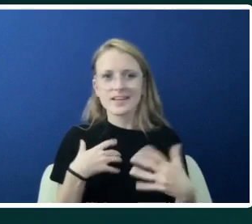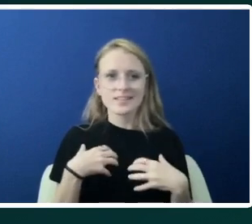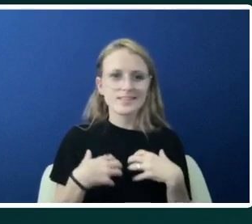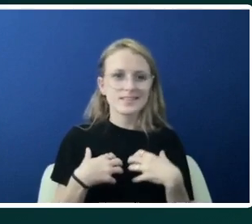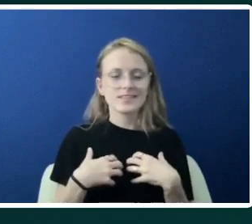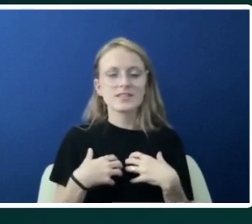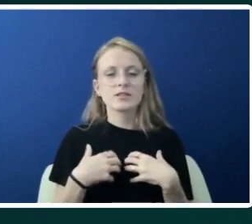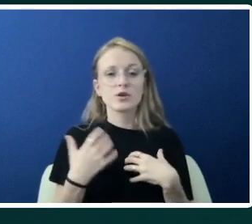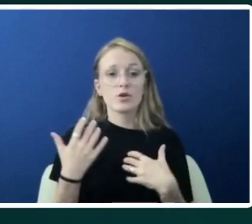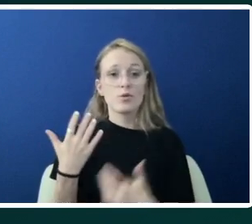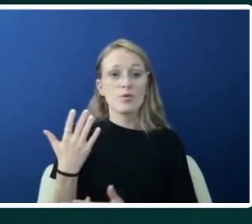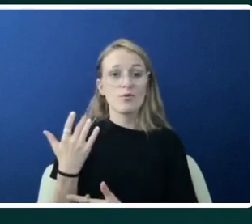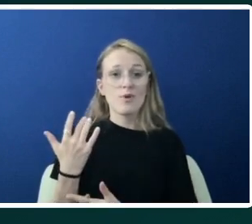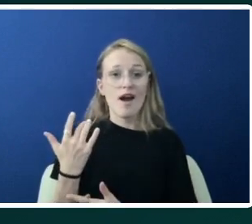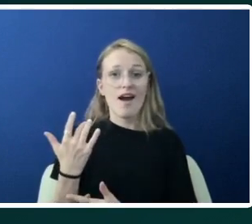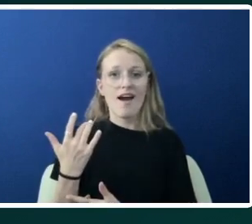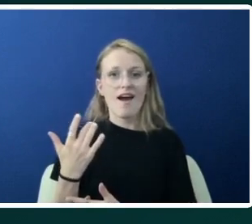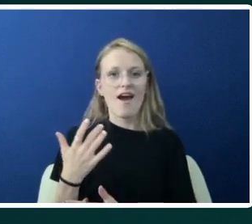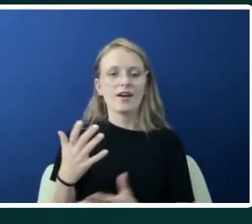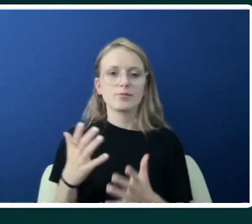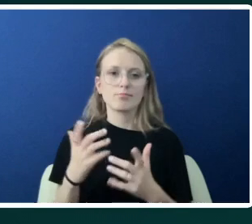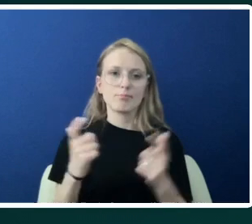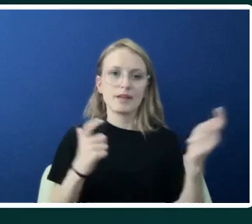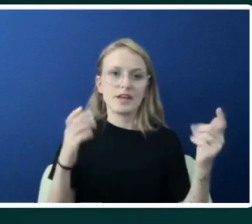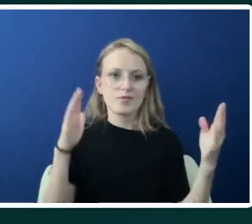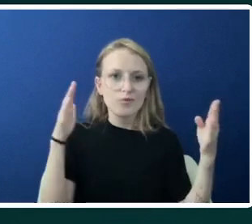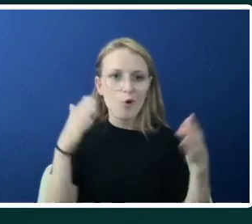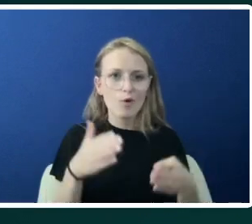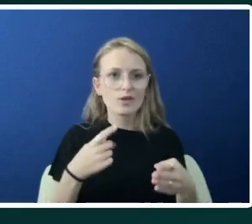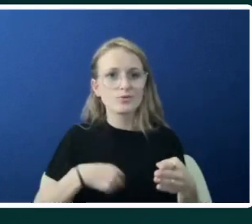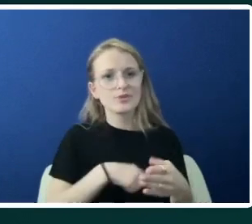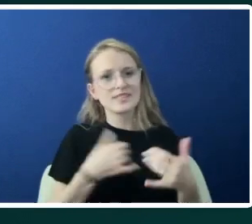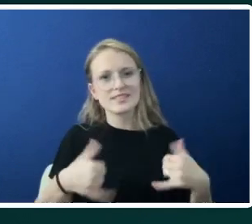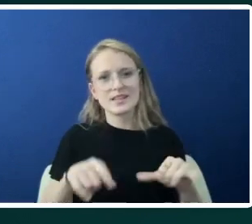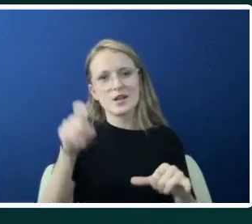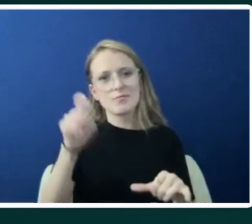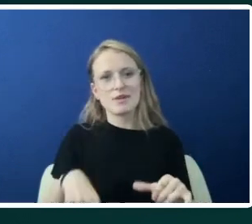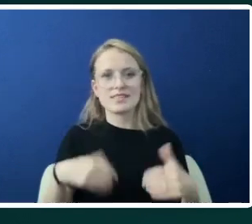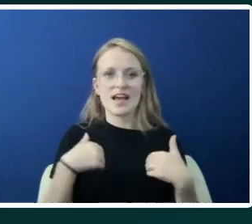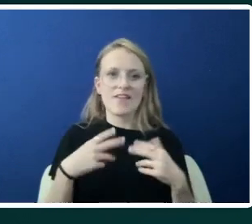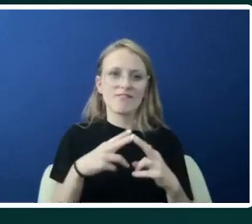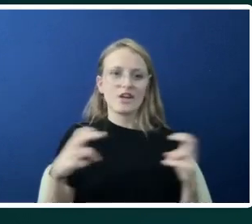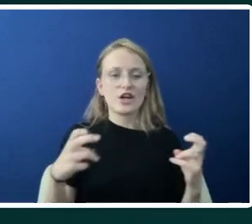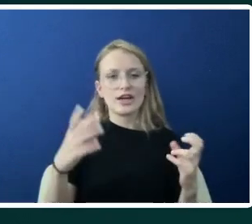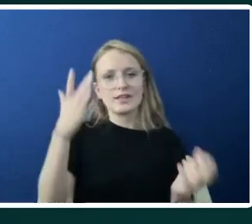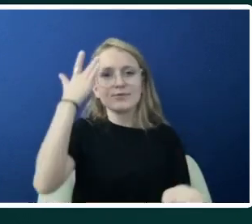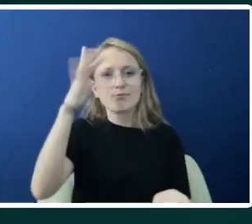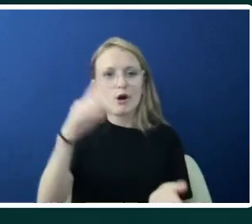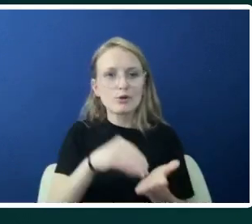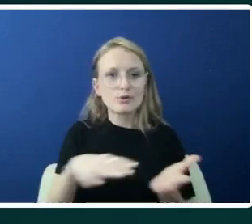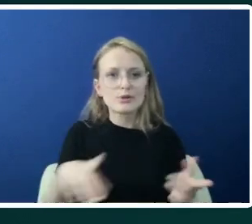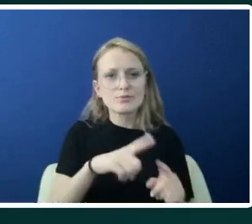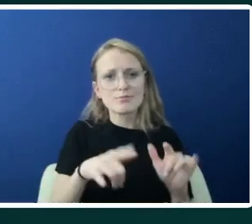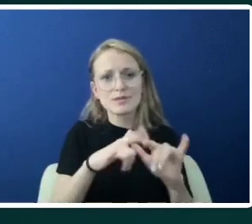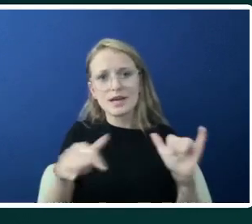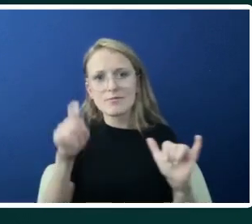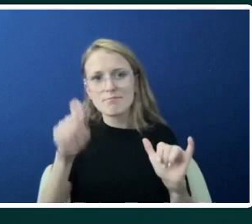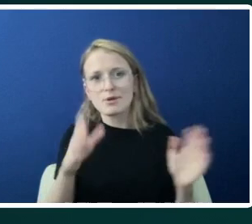there's this big focus on we still need to have very literate students. And you know, but we also need to prepare them for the jobs that they're going to have in